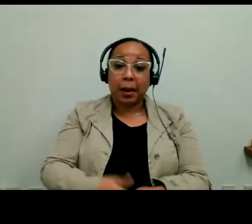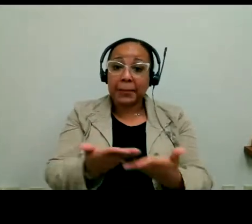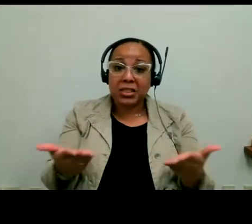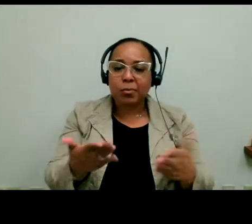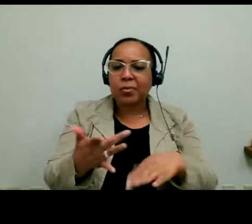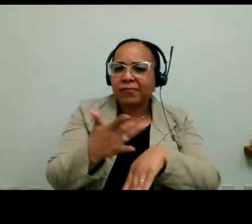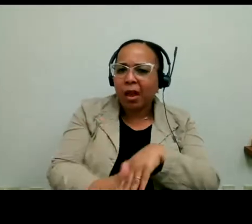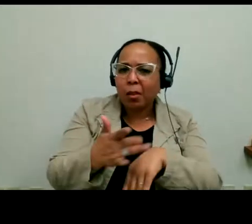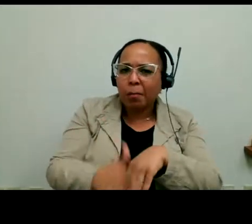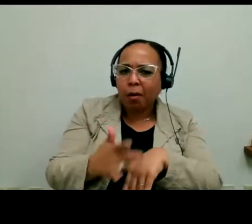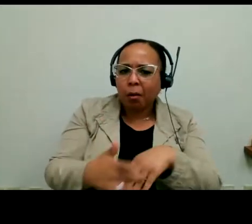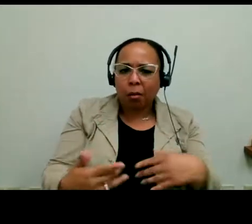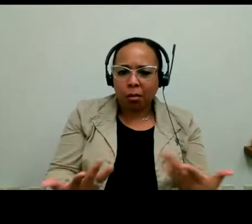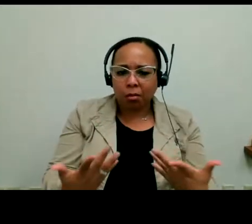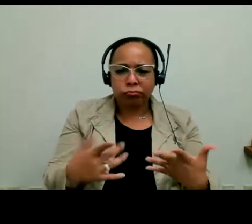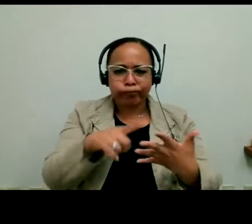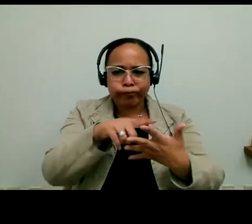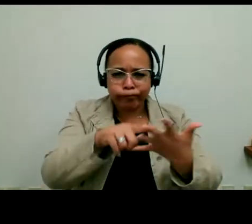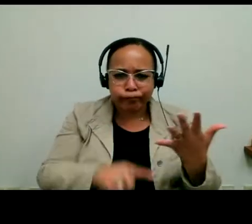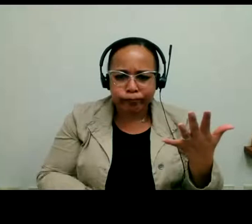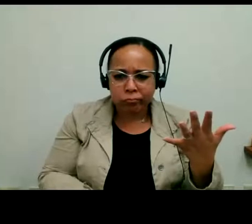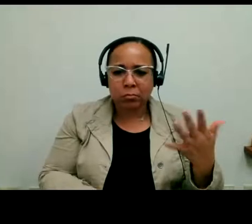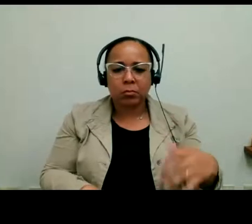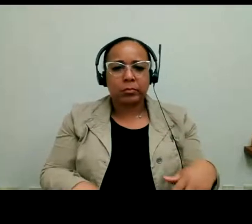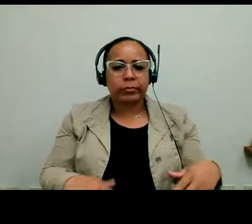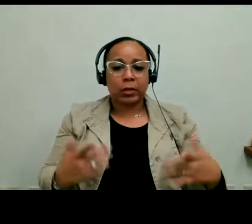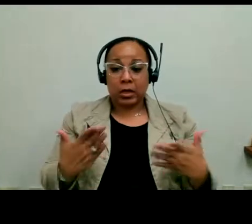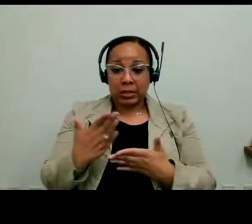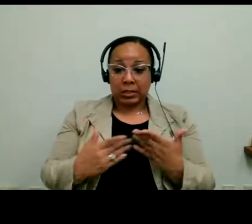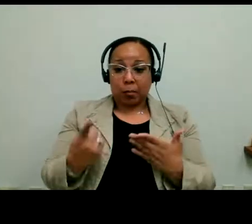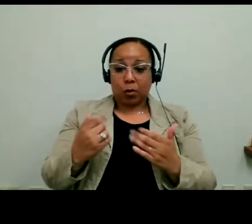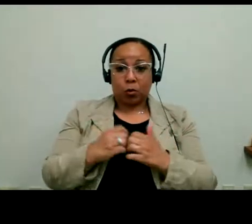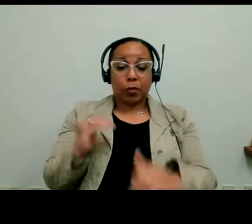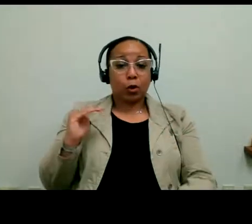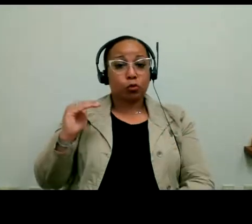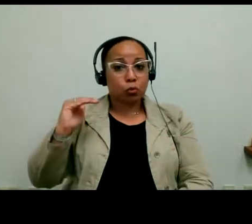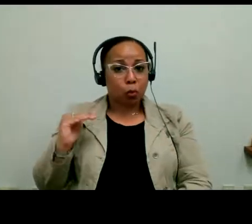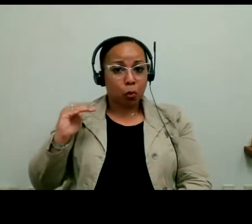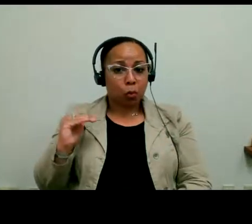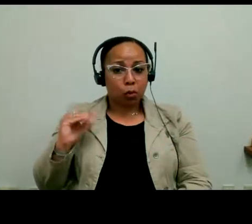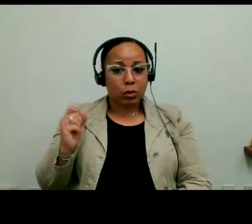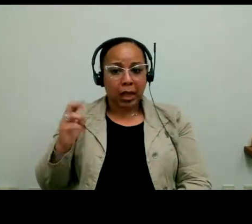make materials available. And a variety of -- for example there's